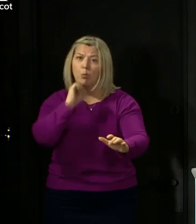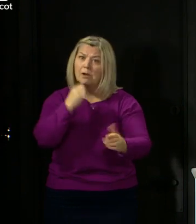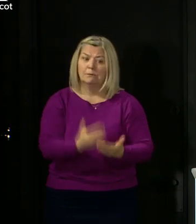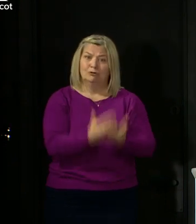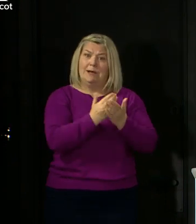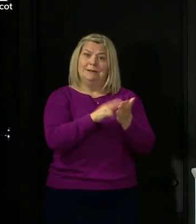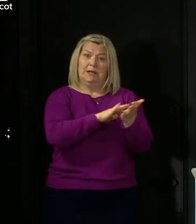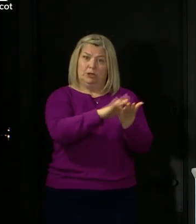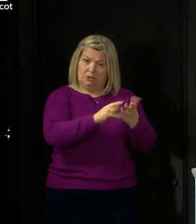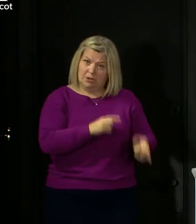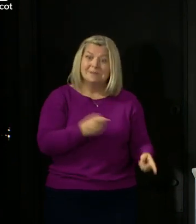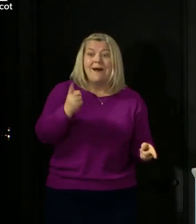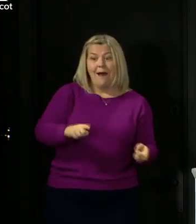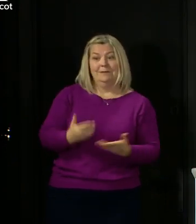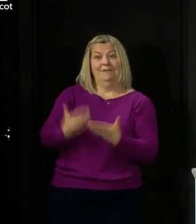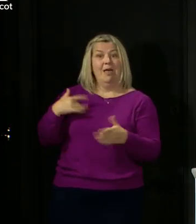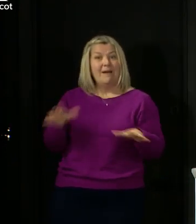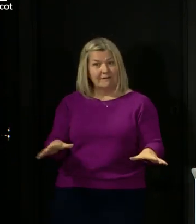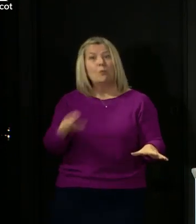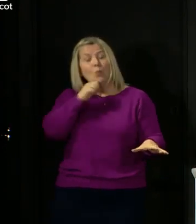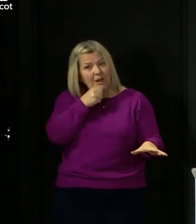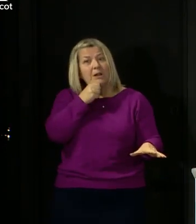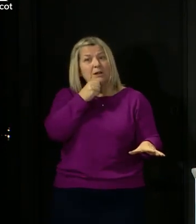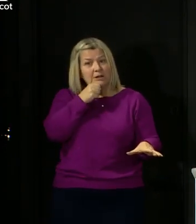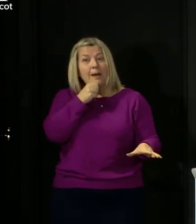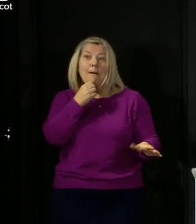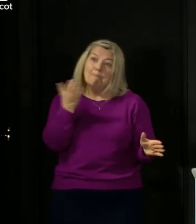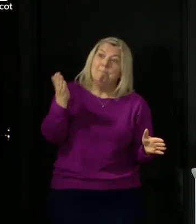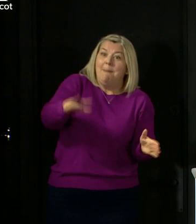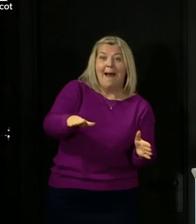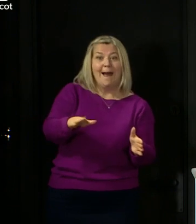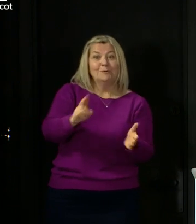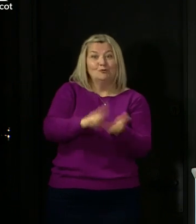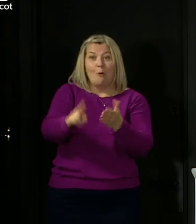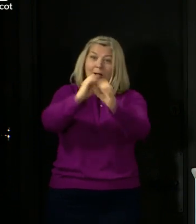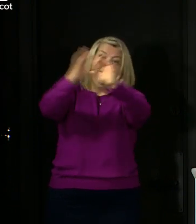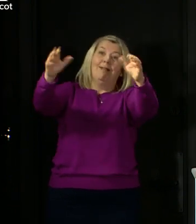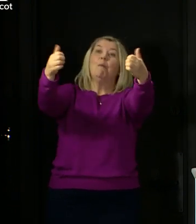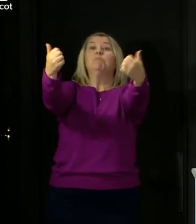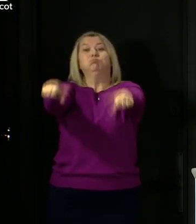lives and we will all move on quickly to the day when these restrictions start to be eased.